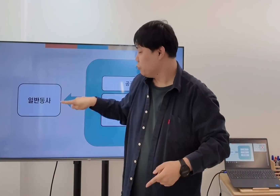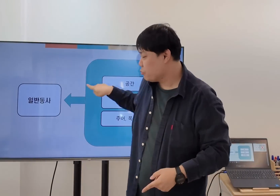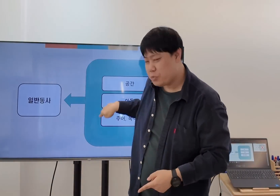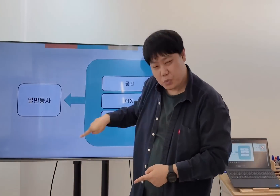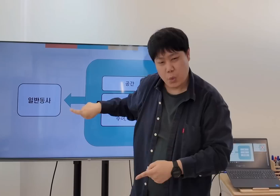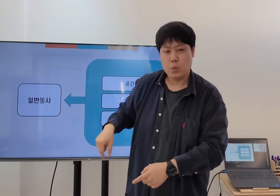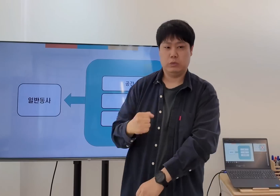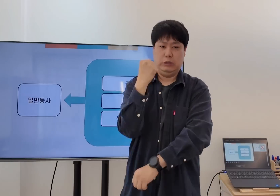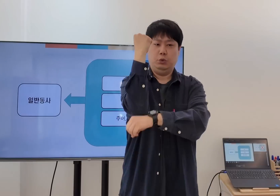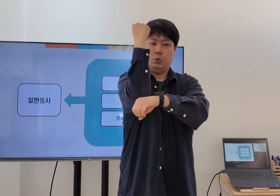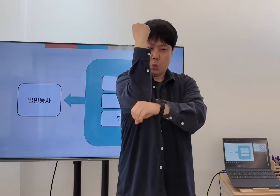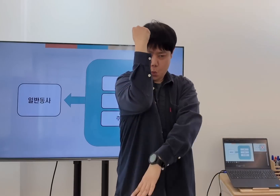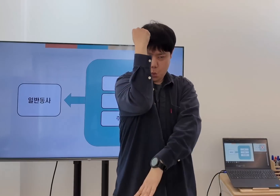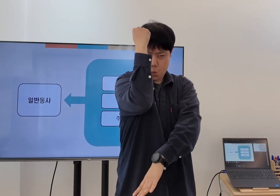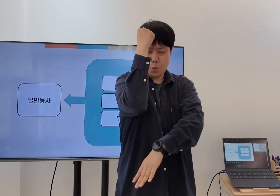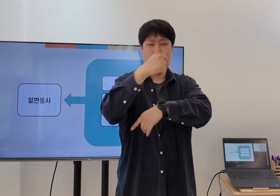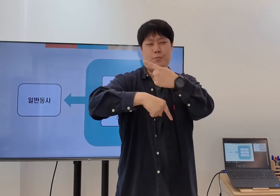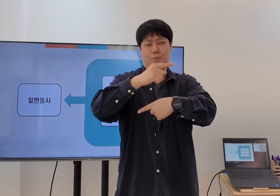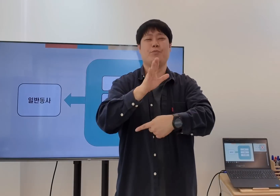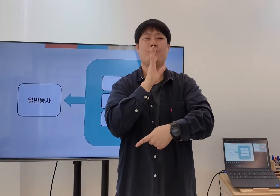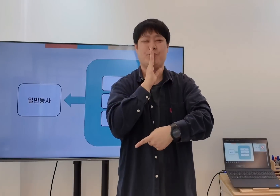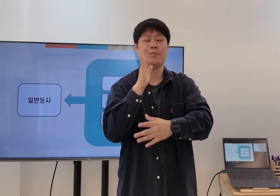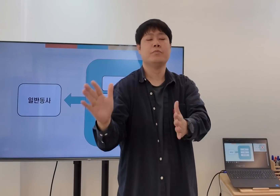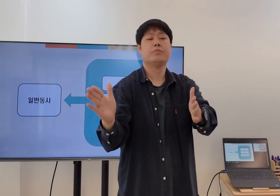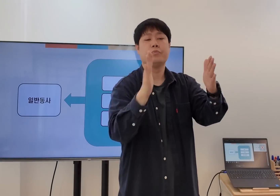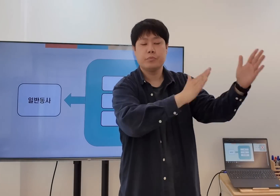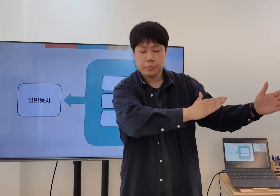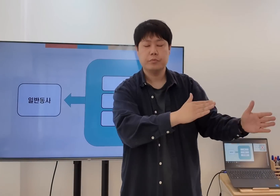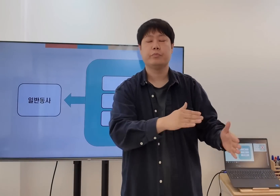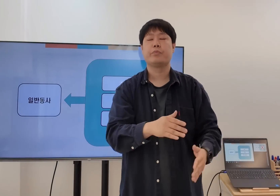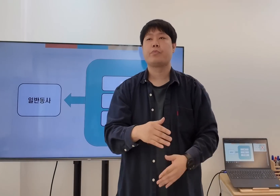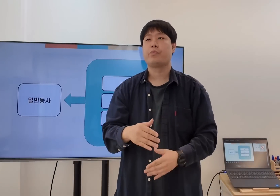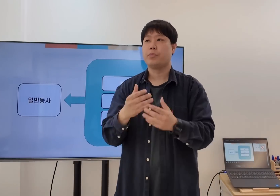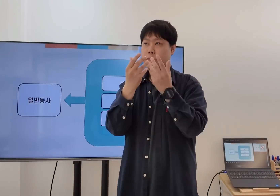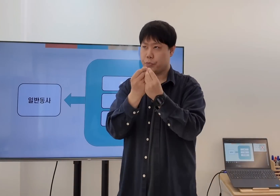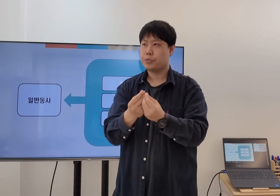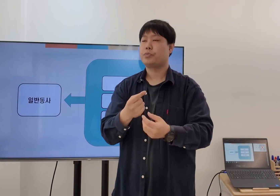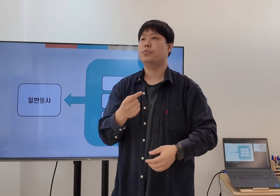it is basically not possible. For example,